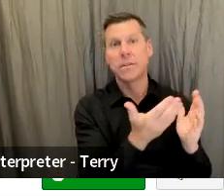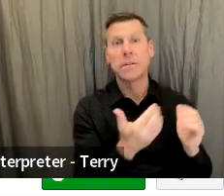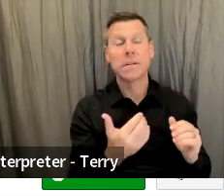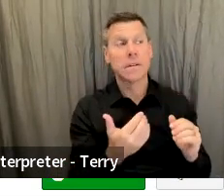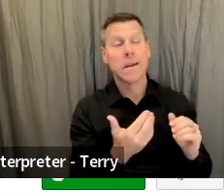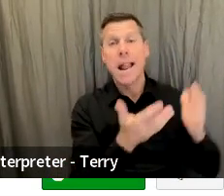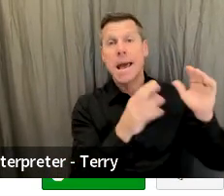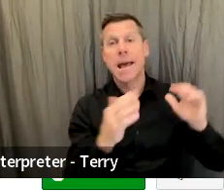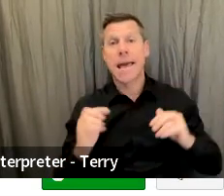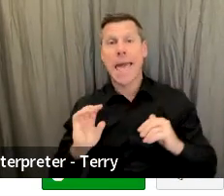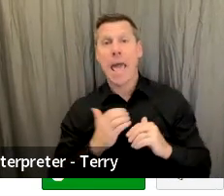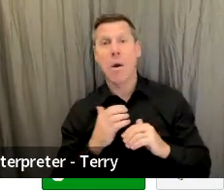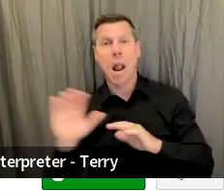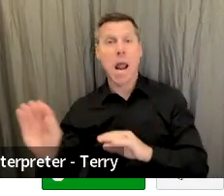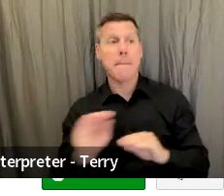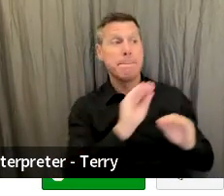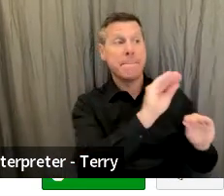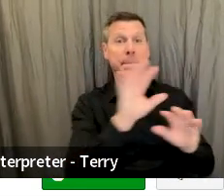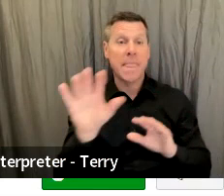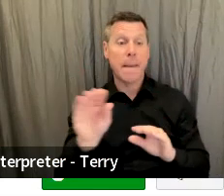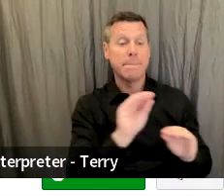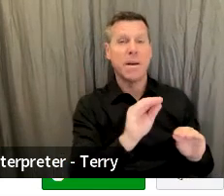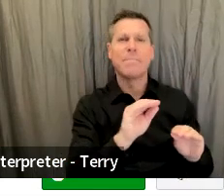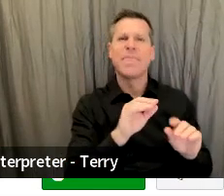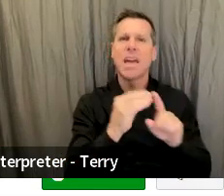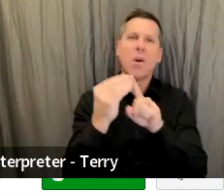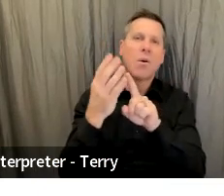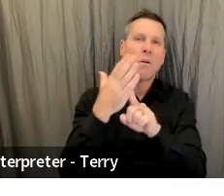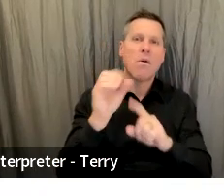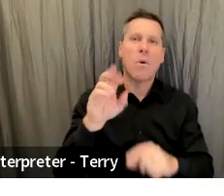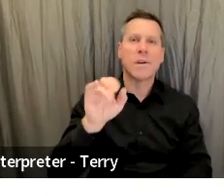and we put them into our orientation module. So there's an about page,